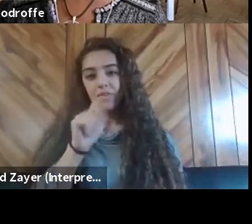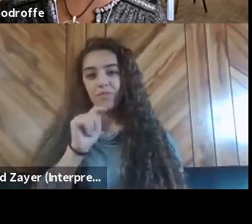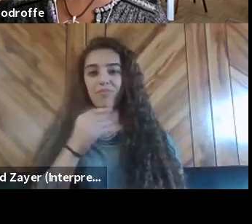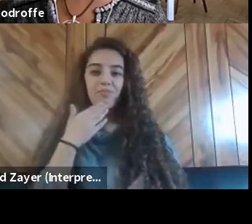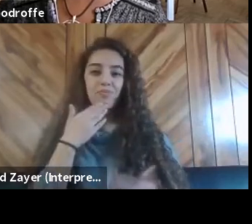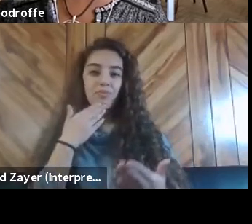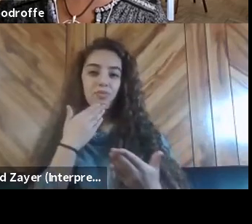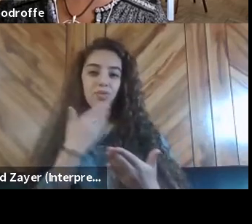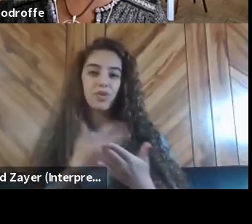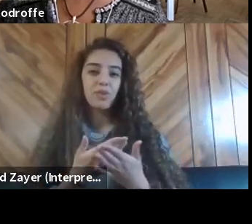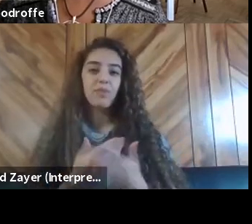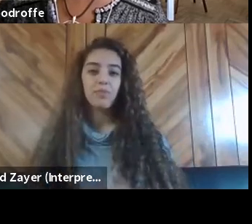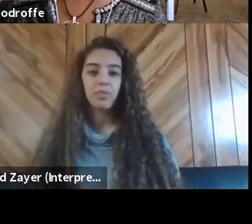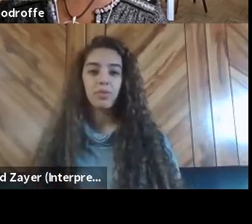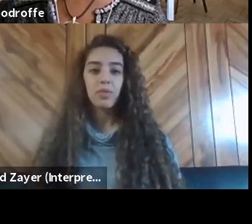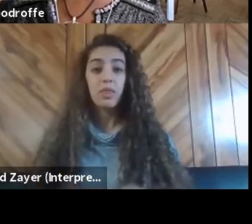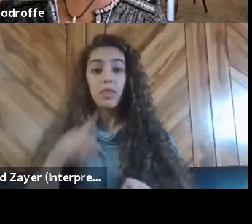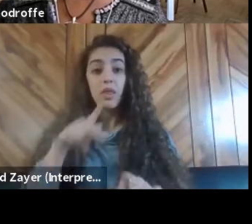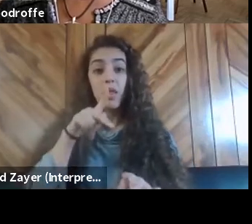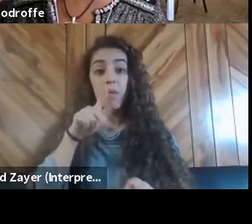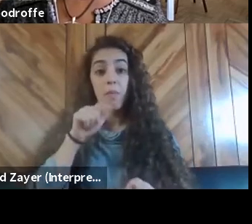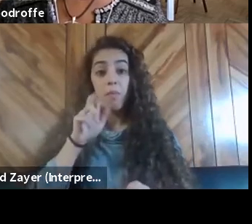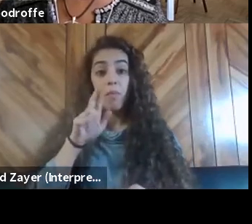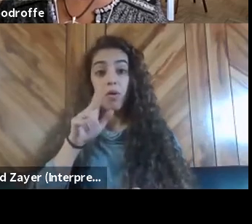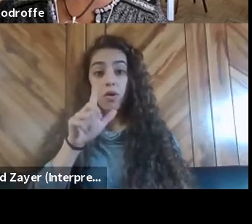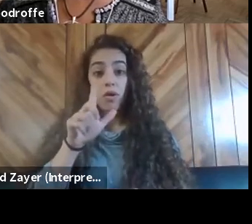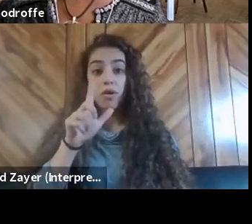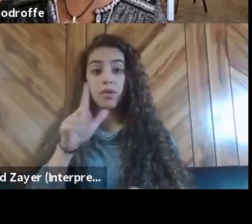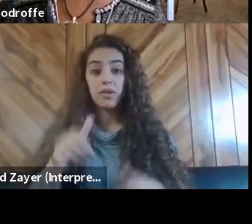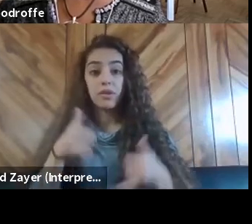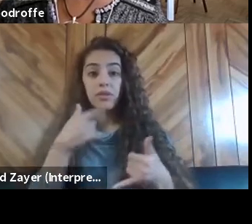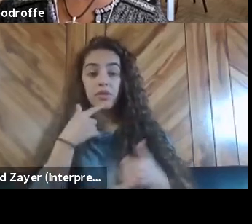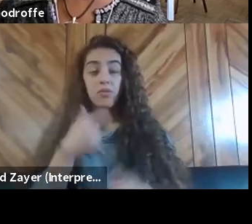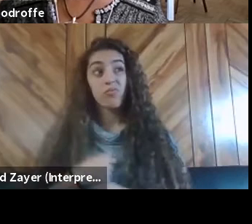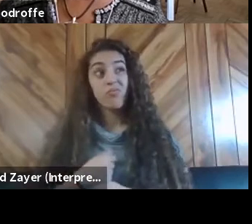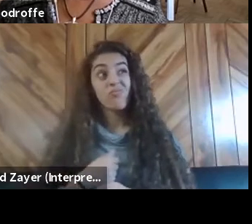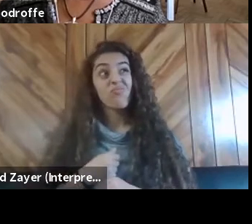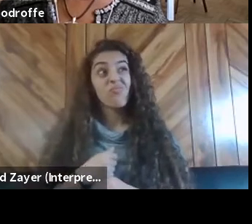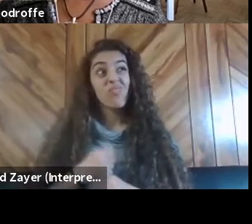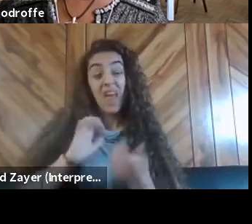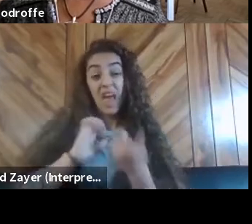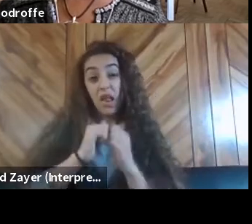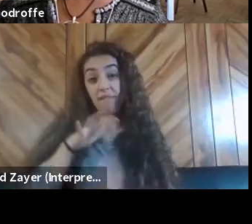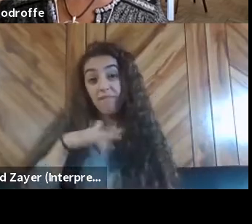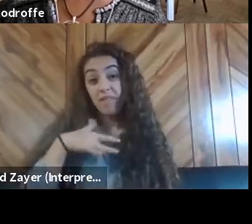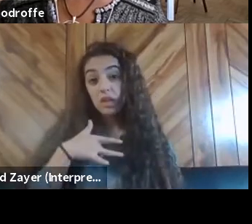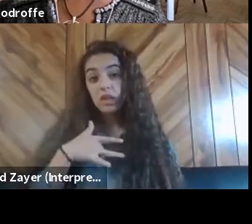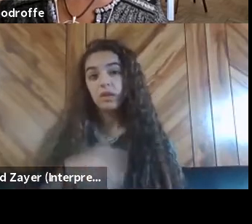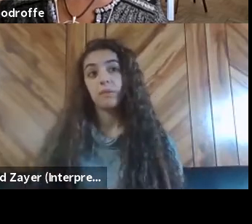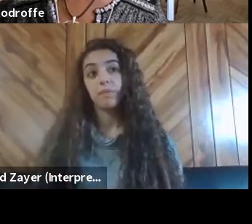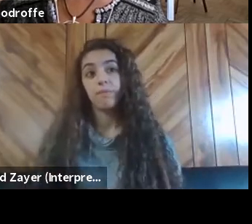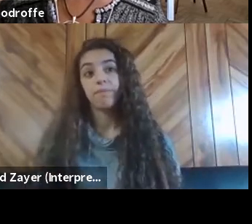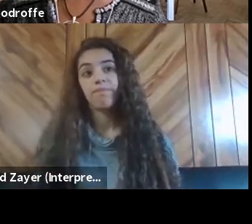Yeah, I was gonna, Yes. How'd it feel? Oh, well, when he